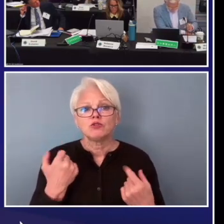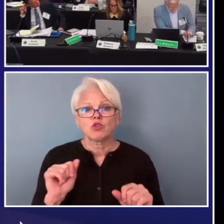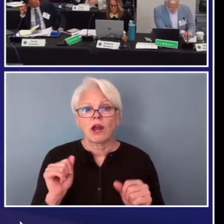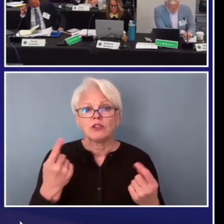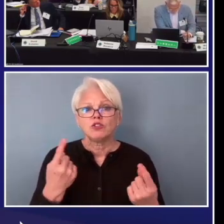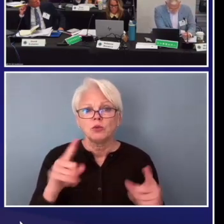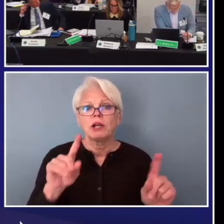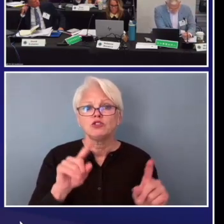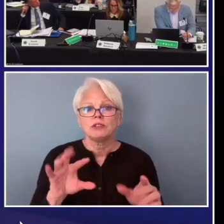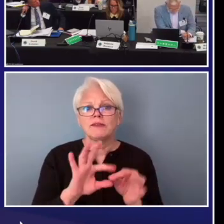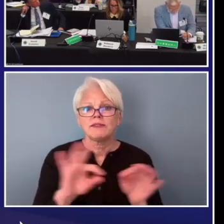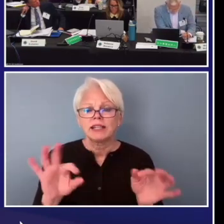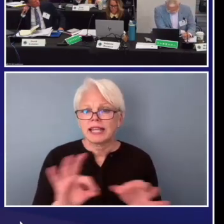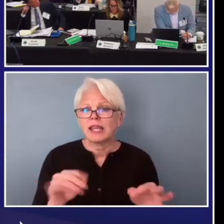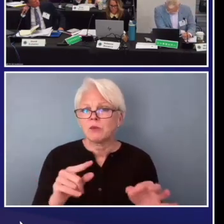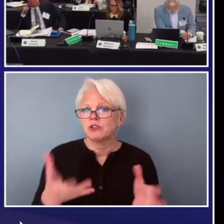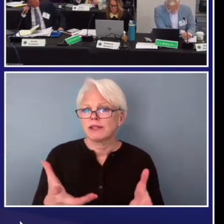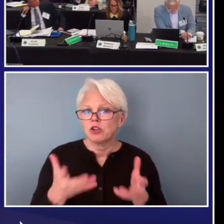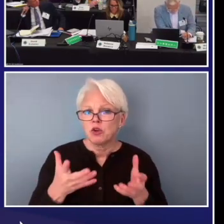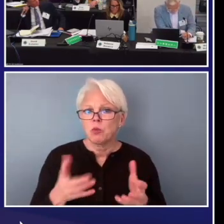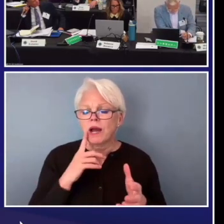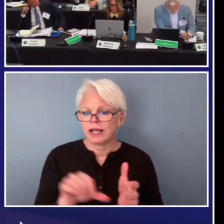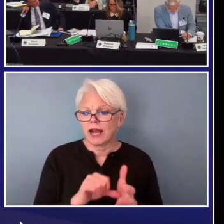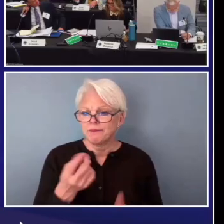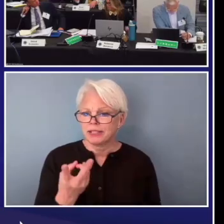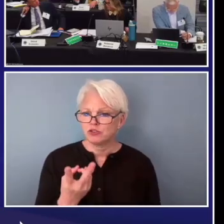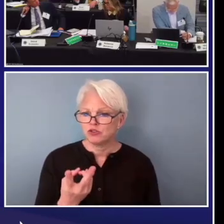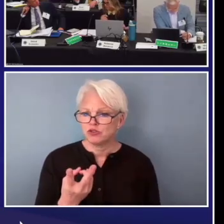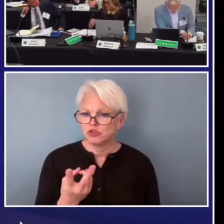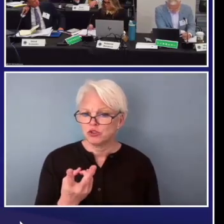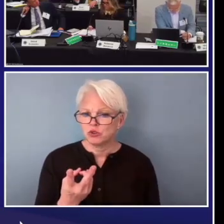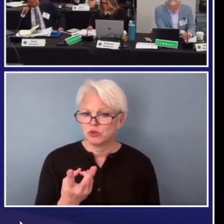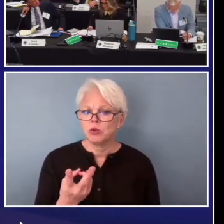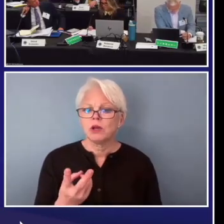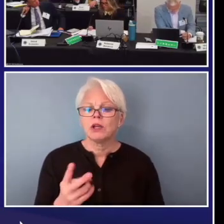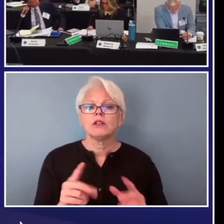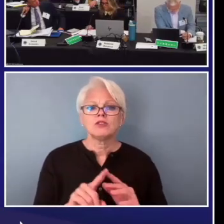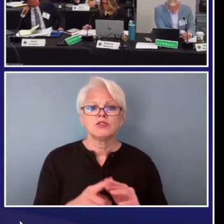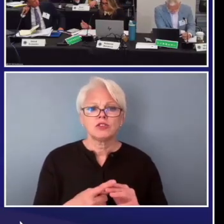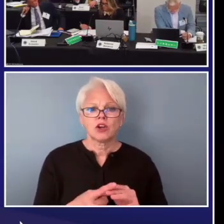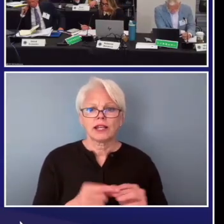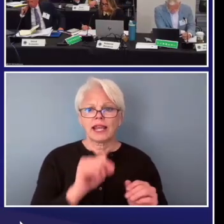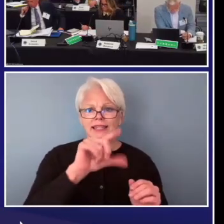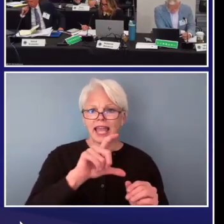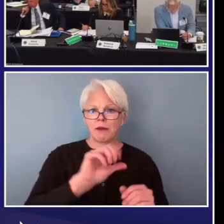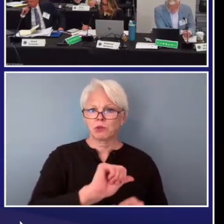for here and and uh, on page 2 starting at the capital A, Um, and